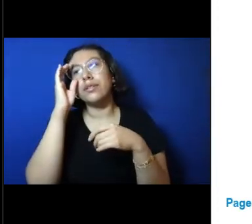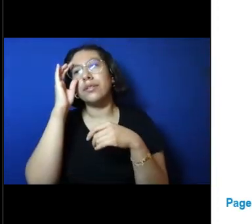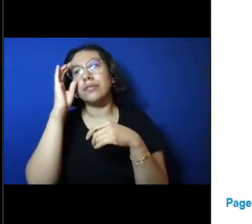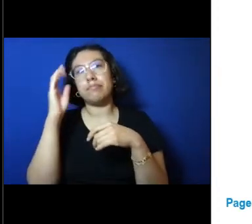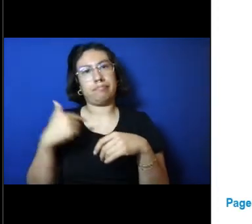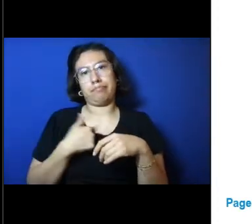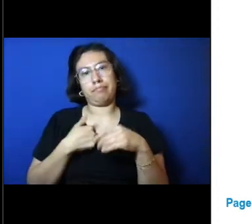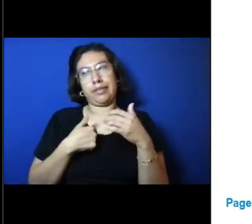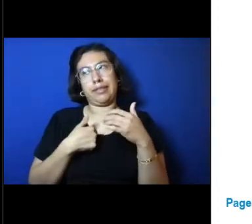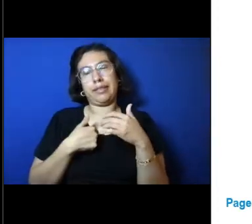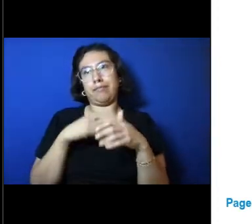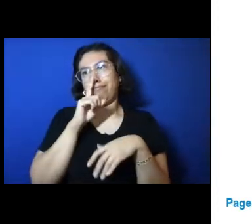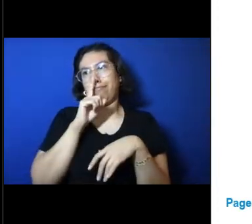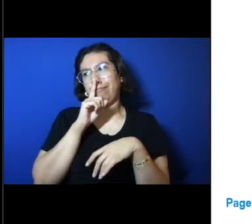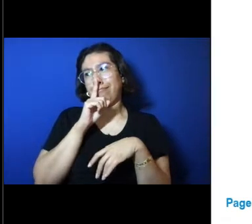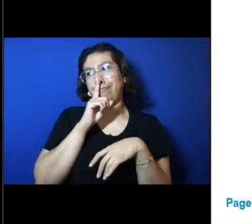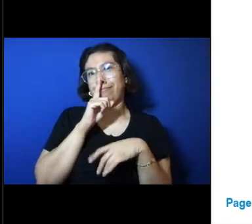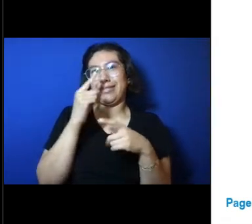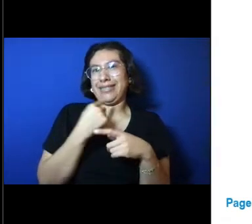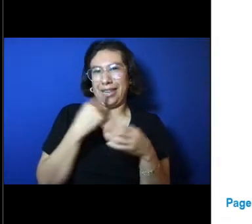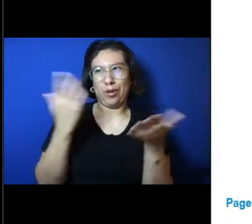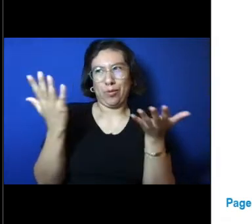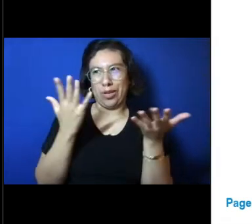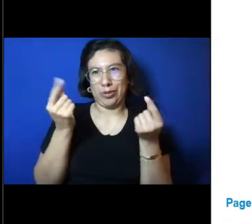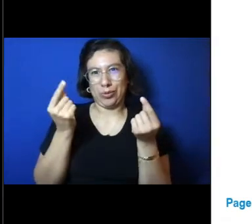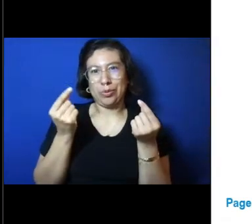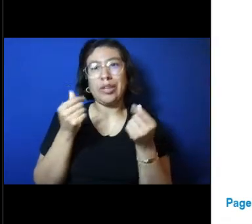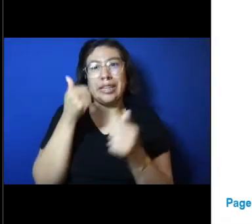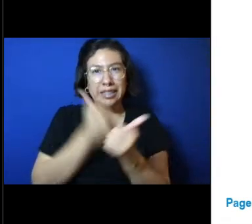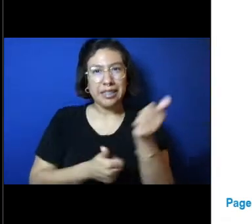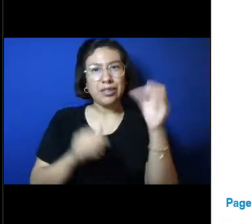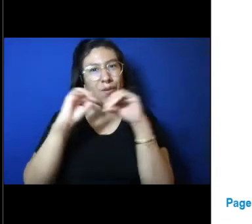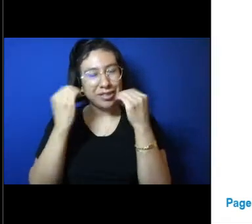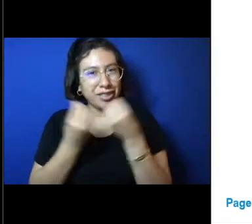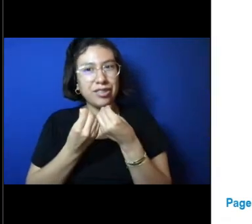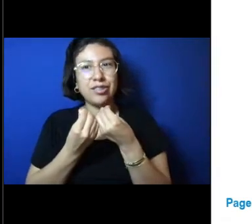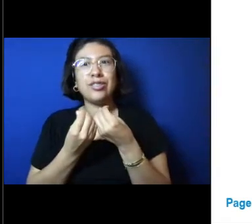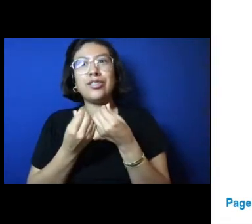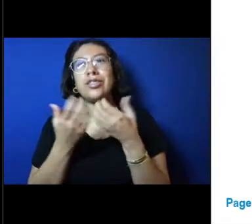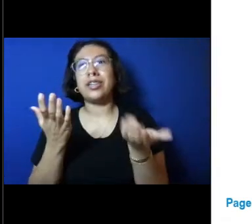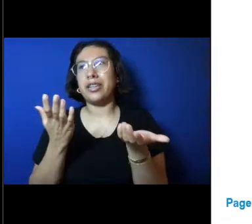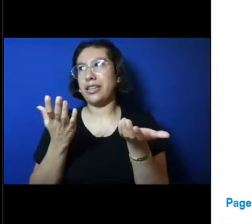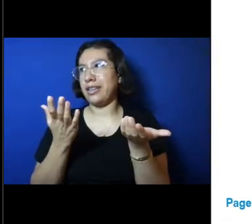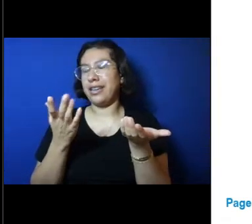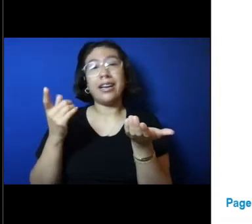I don't want to say one thing or another because every organization is going to have the thing that works best for the turtle